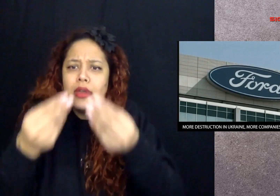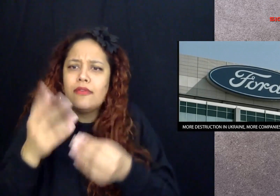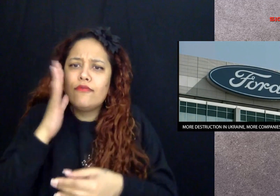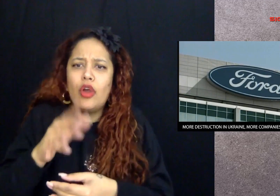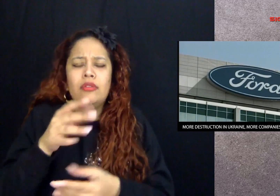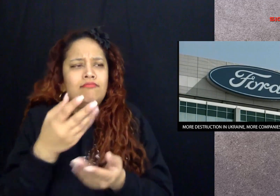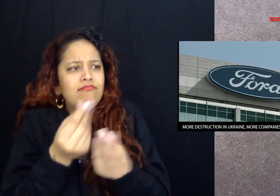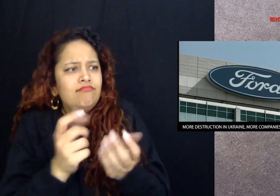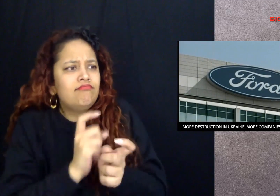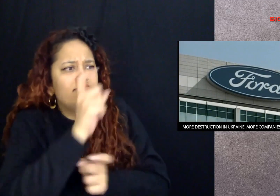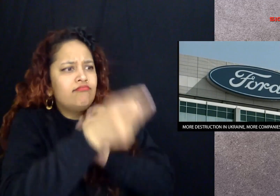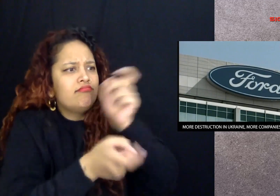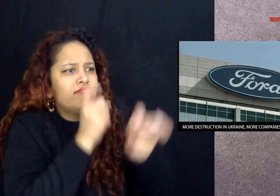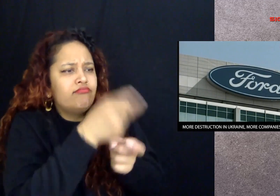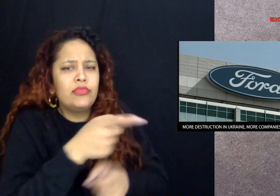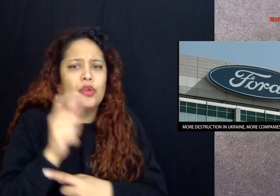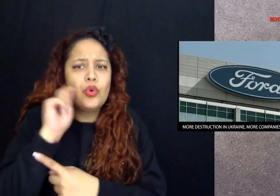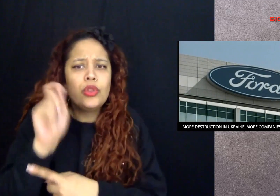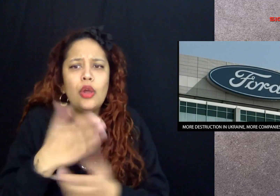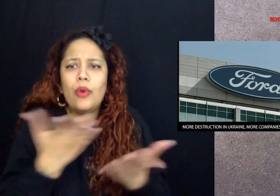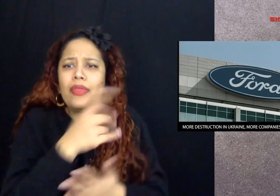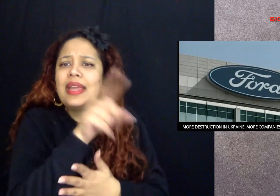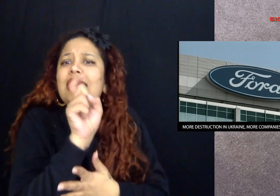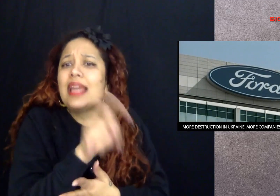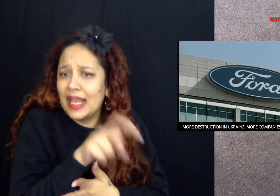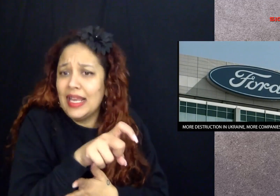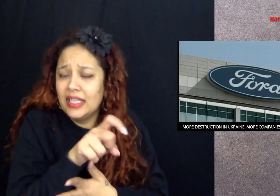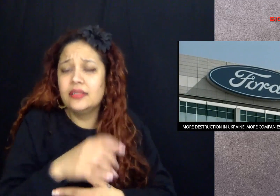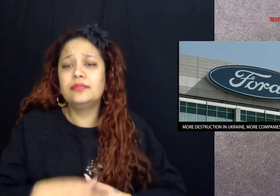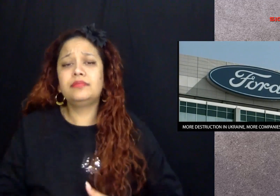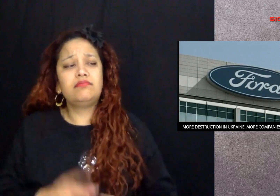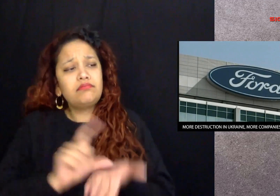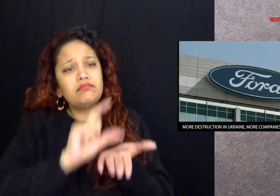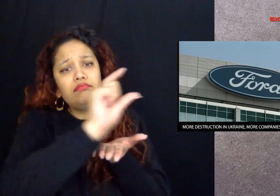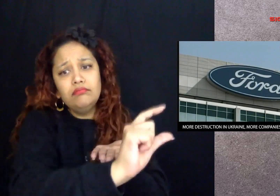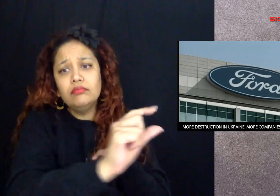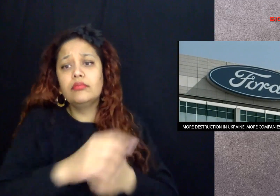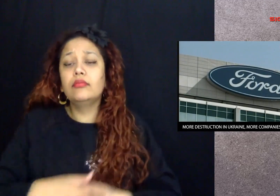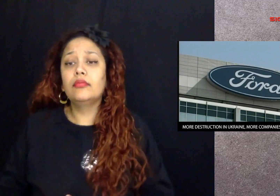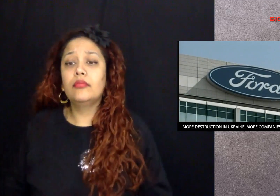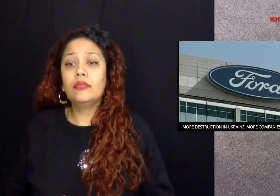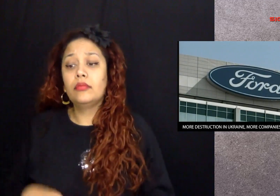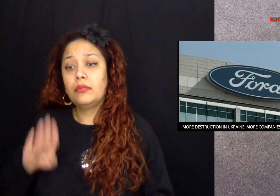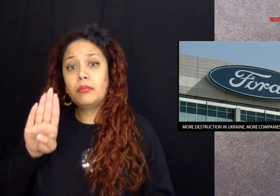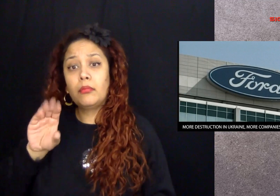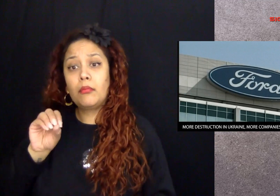and will donate $100,000 to the global giving Ukraine relief fund